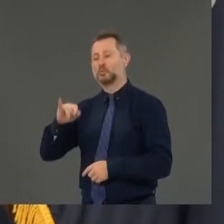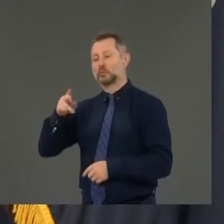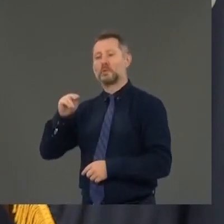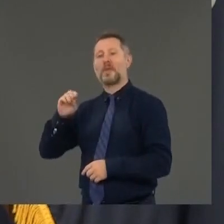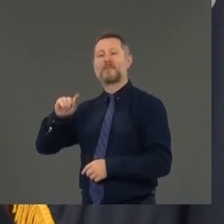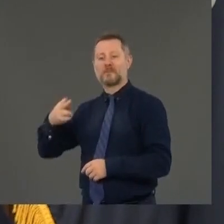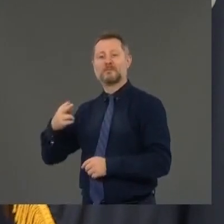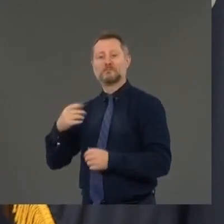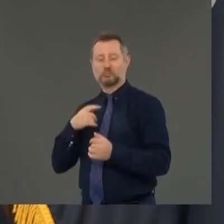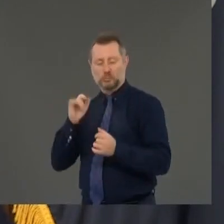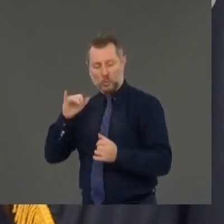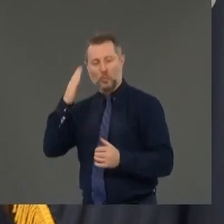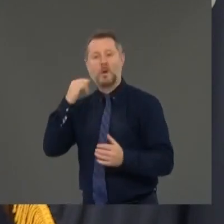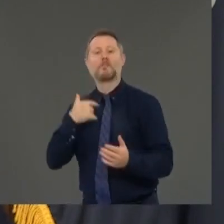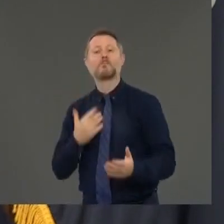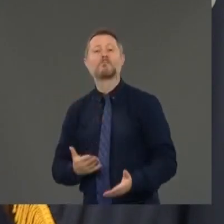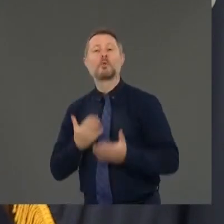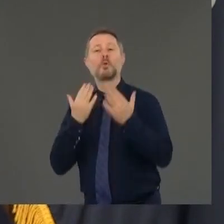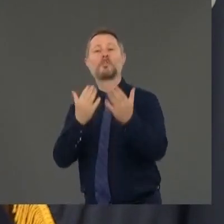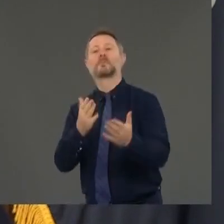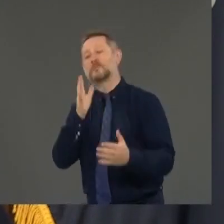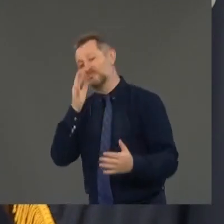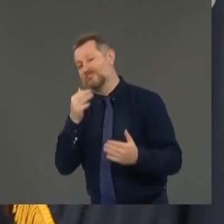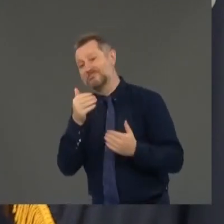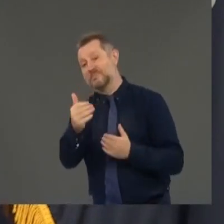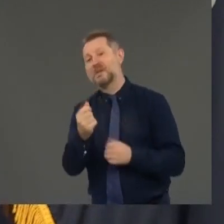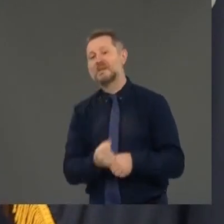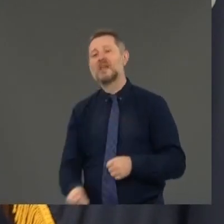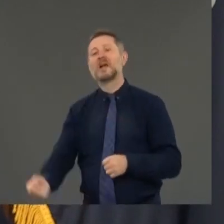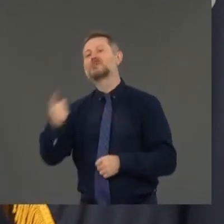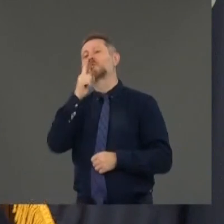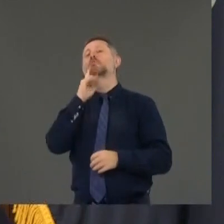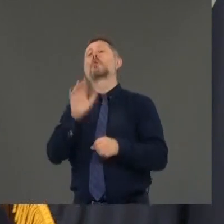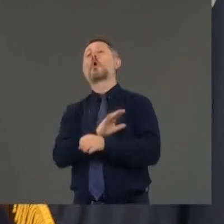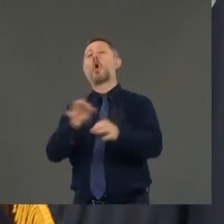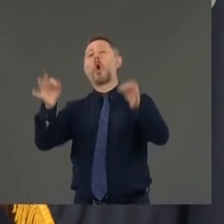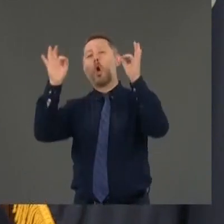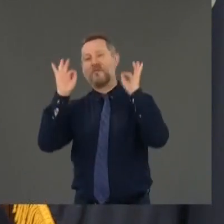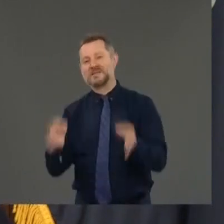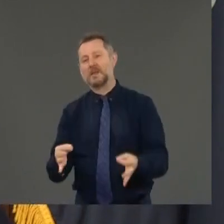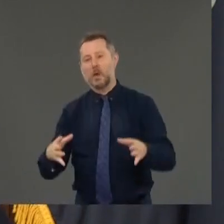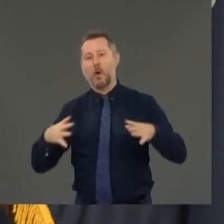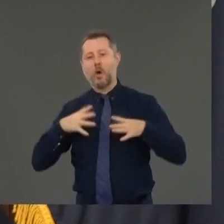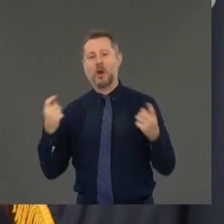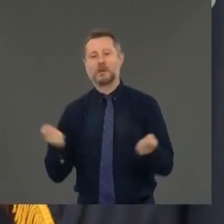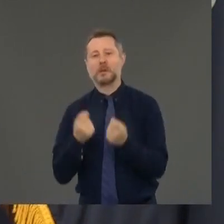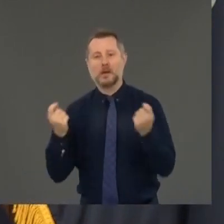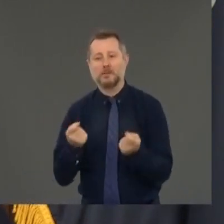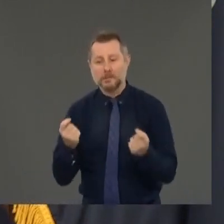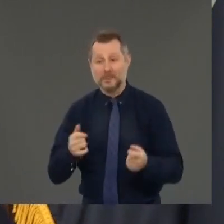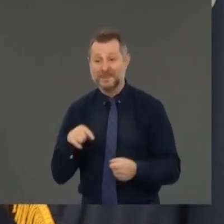THAT IT DENOTES AND THAT'S WHY